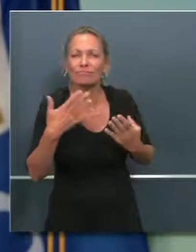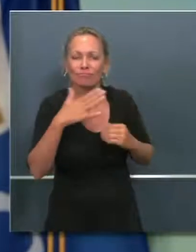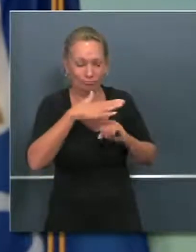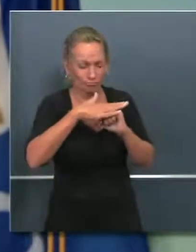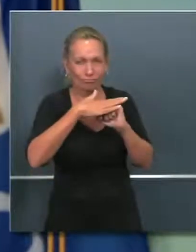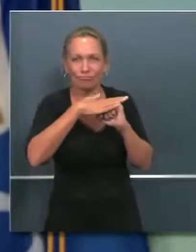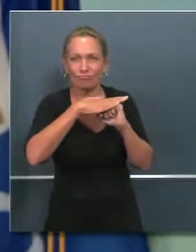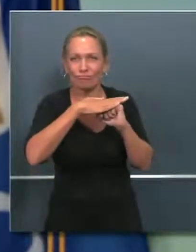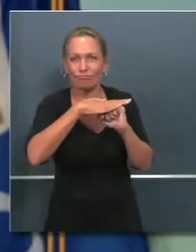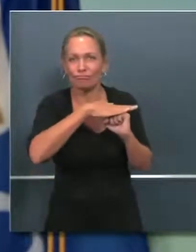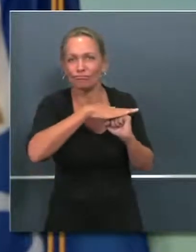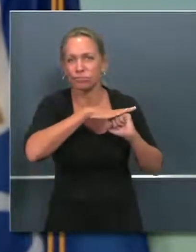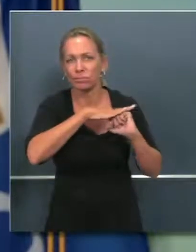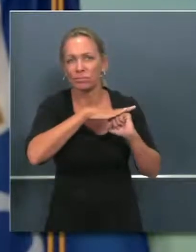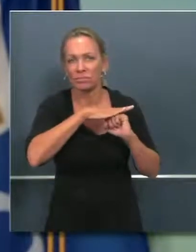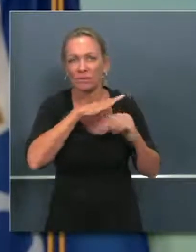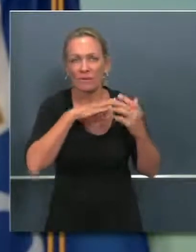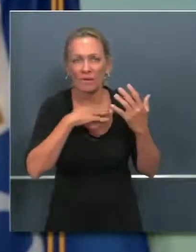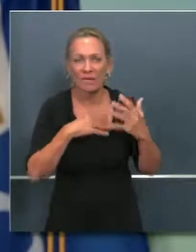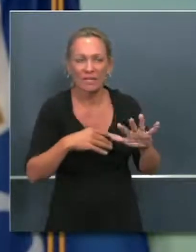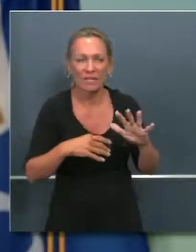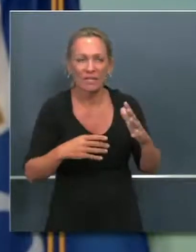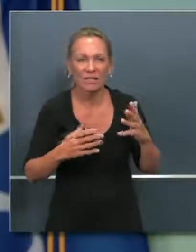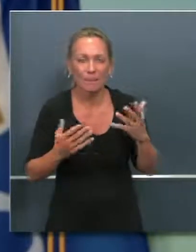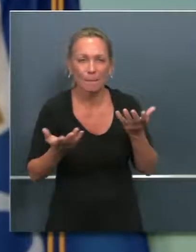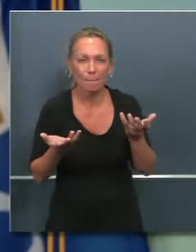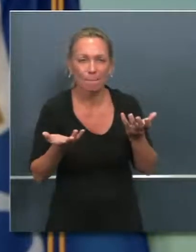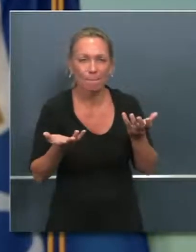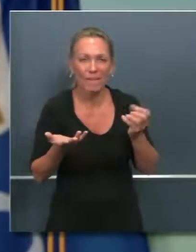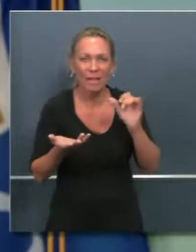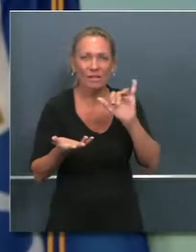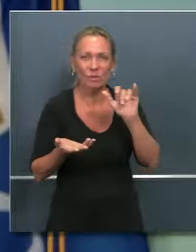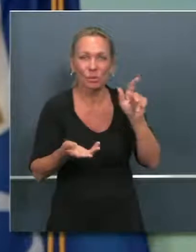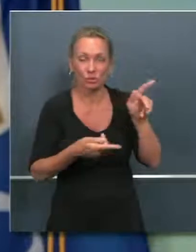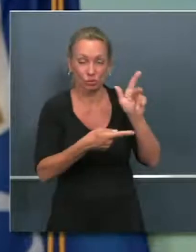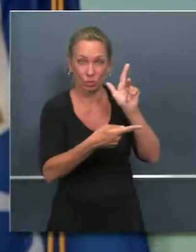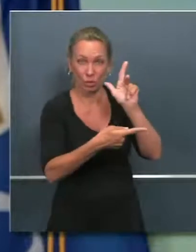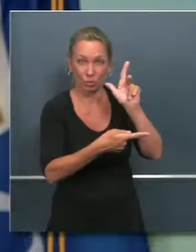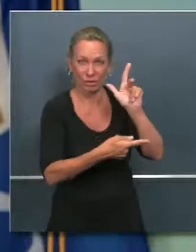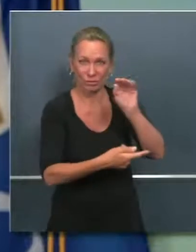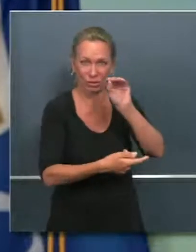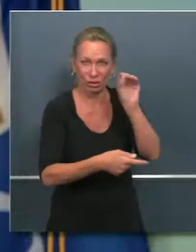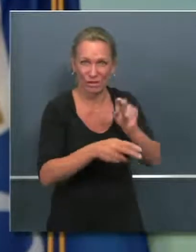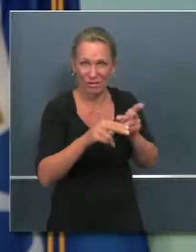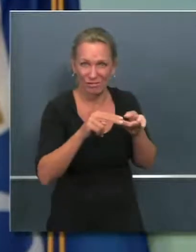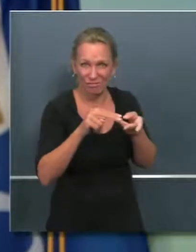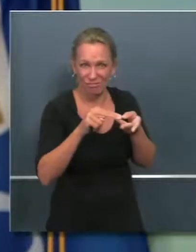five point five percent twenty three percent as of last week in Imperial County so that's